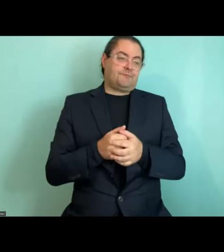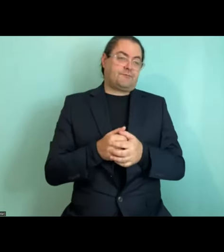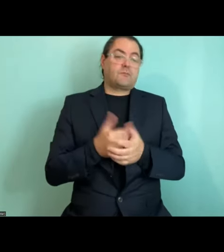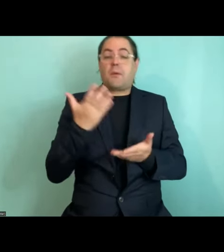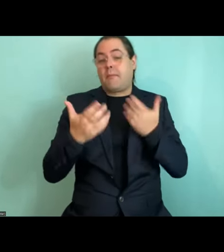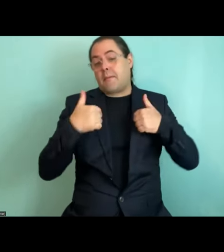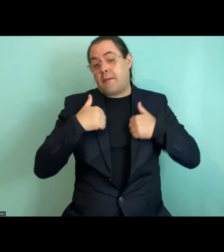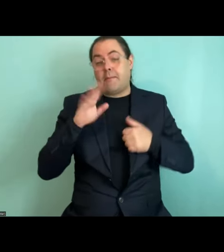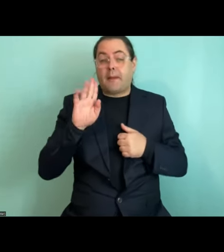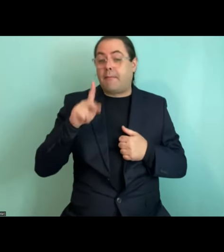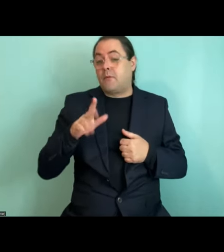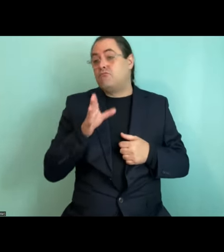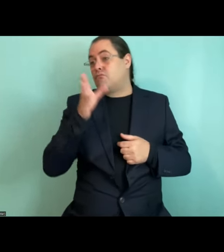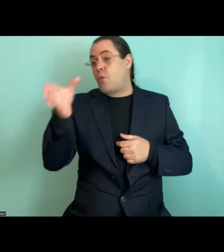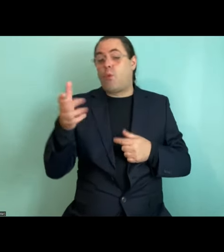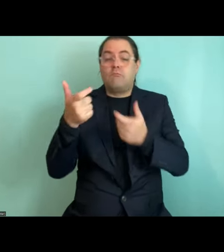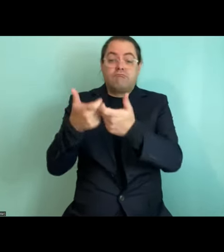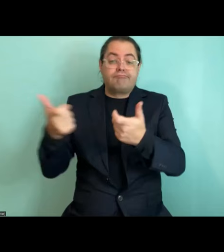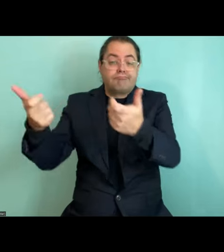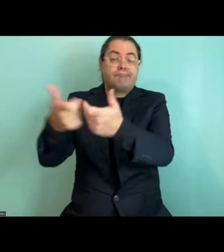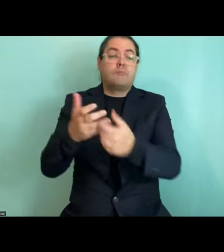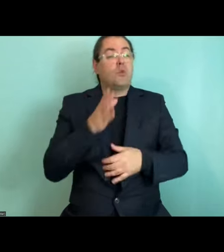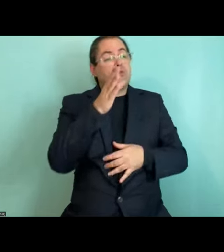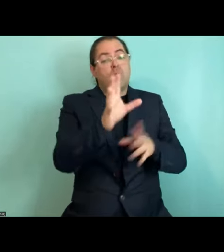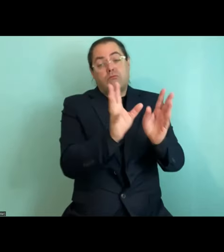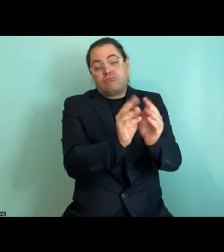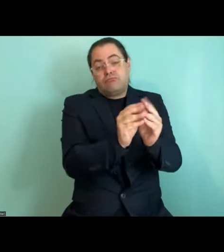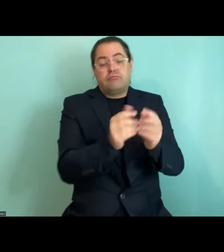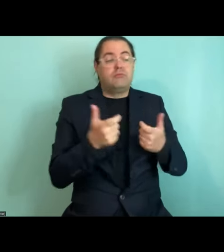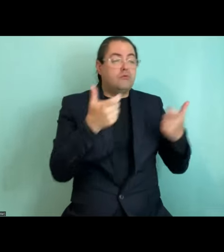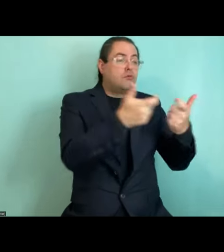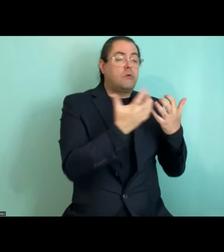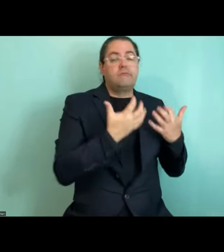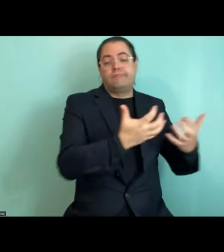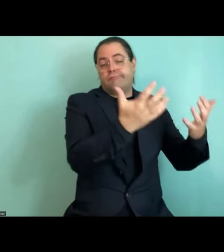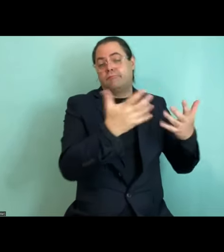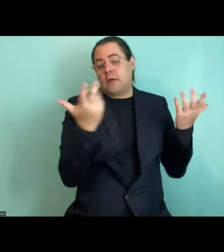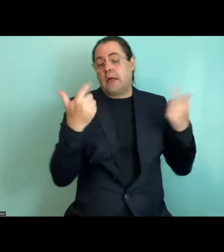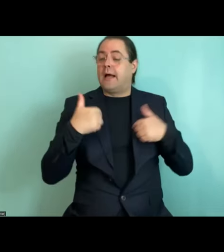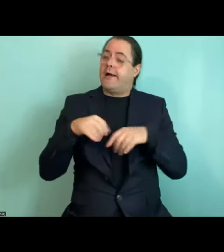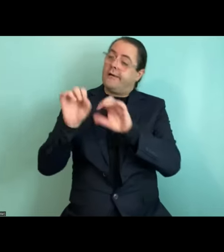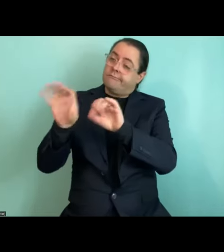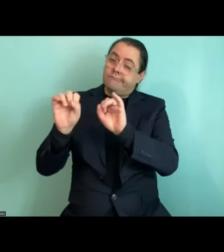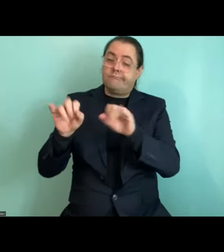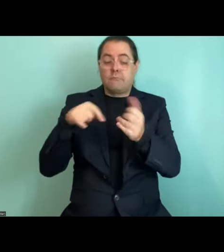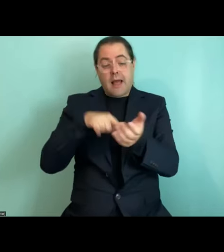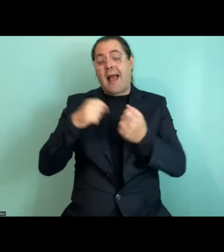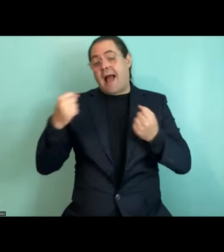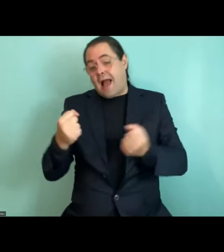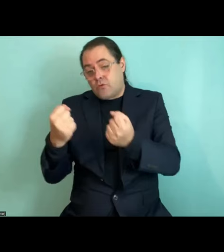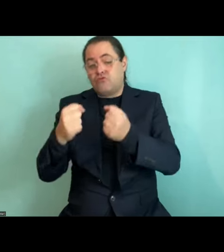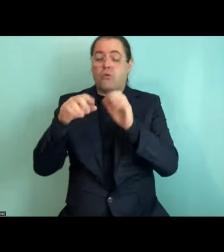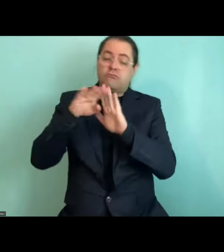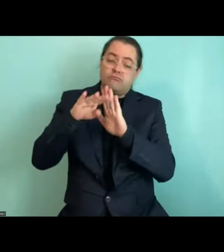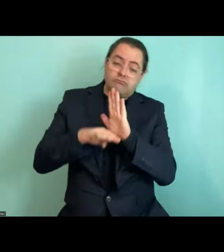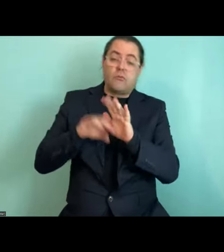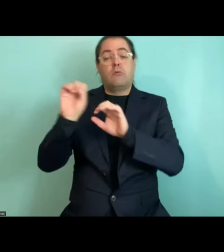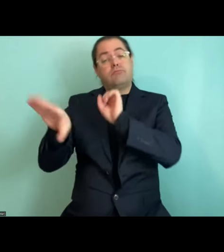10:05:54 Good. It's like Kevin said when you take on a personal situation, the only cap.